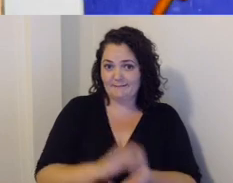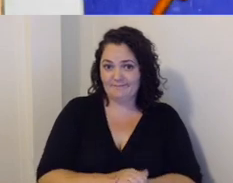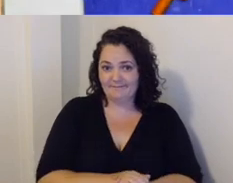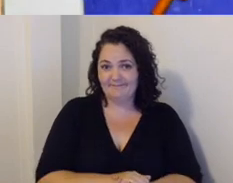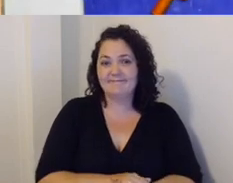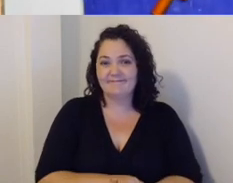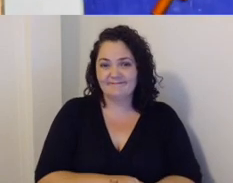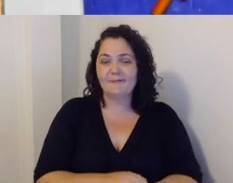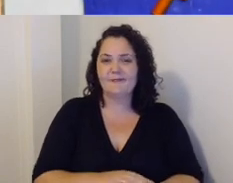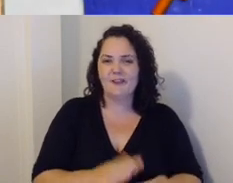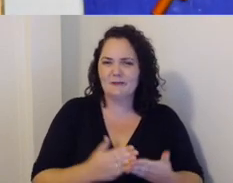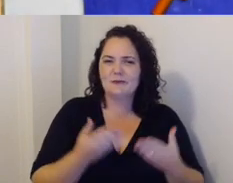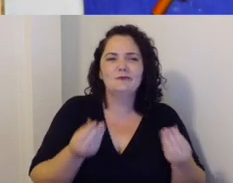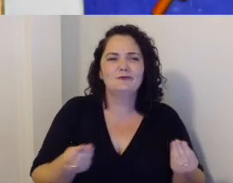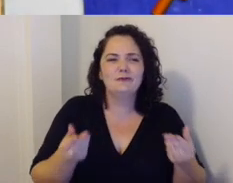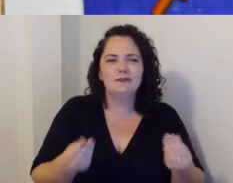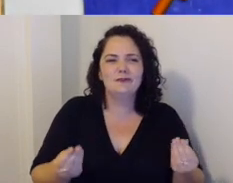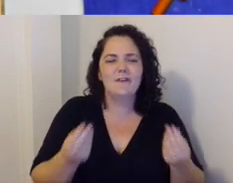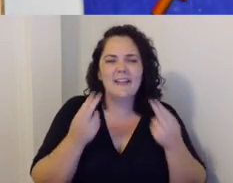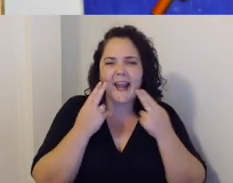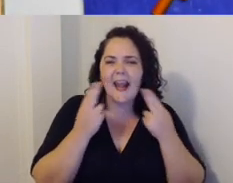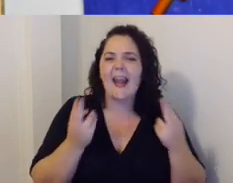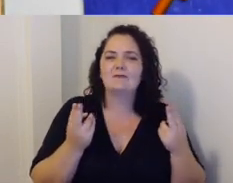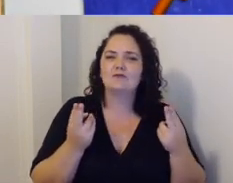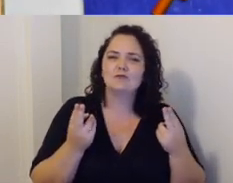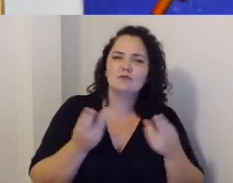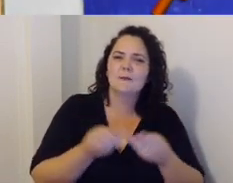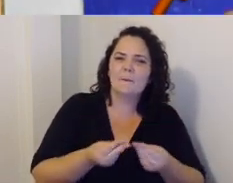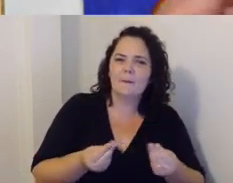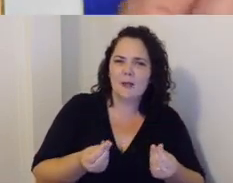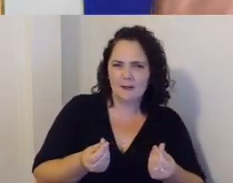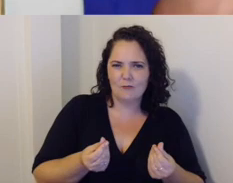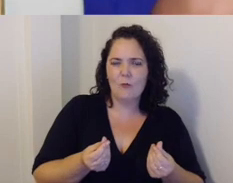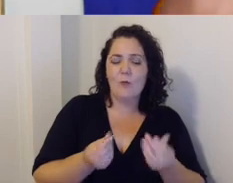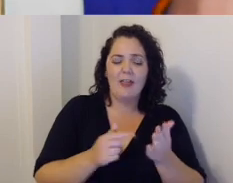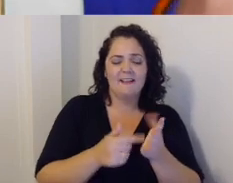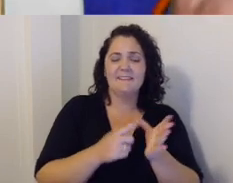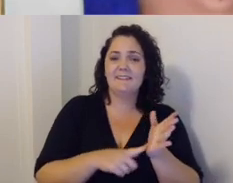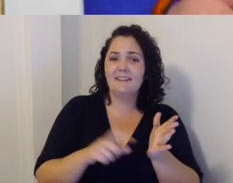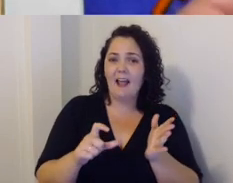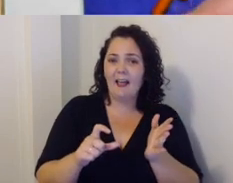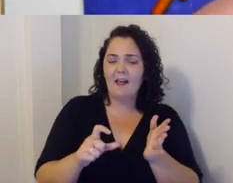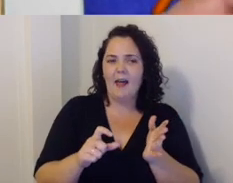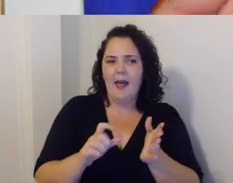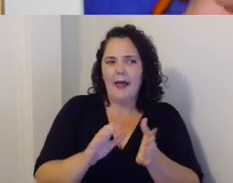talc again is a very soft natural mineral and talc is uh probably the least